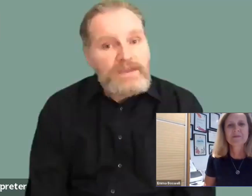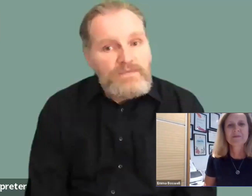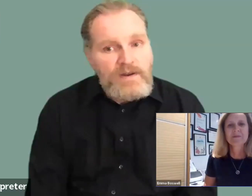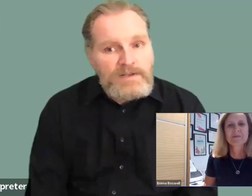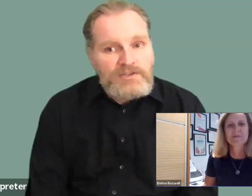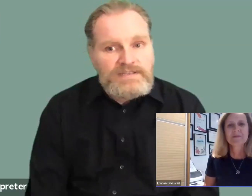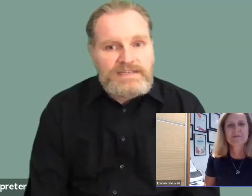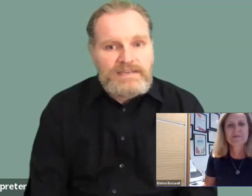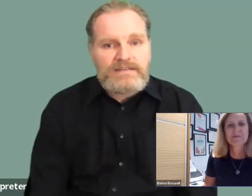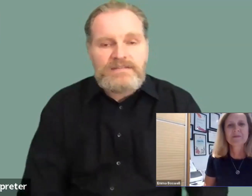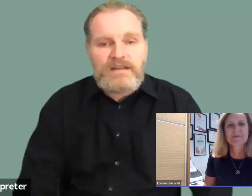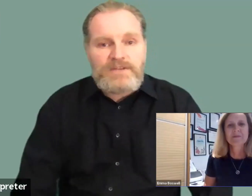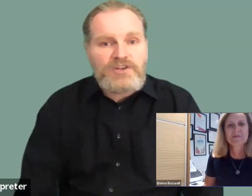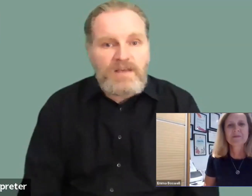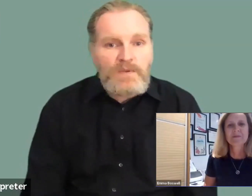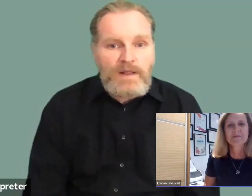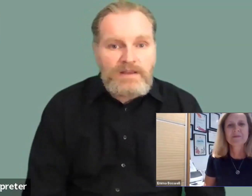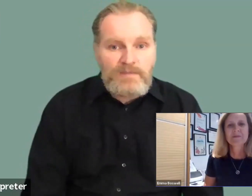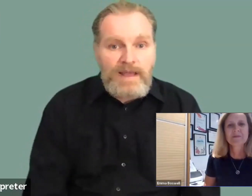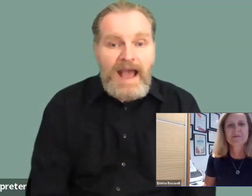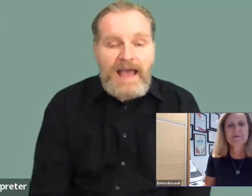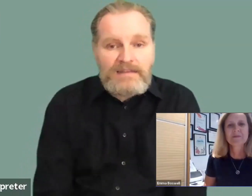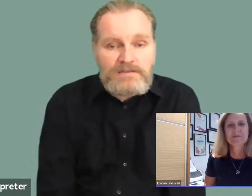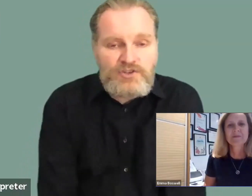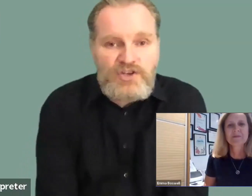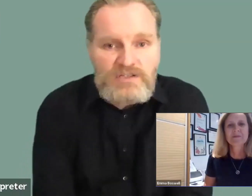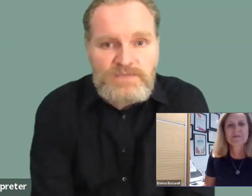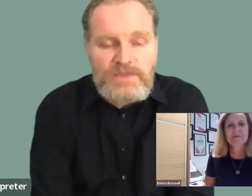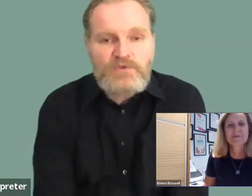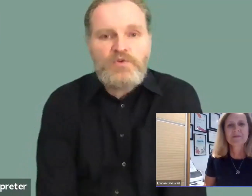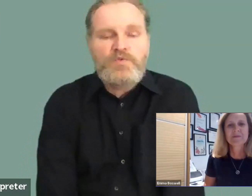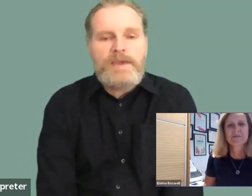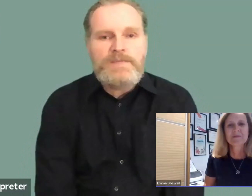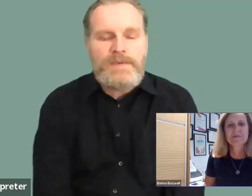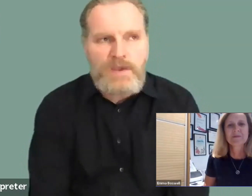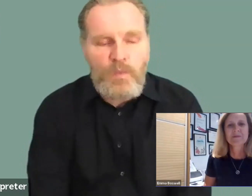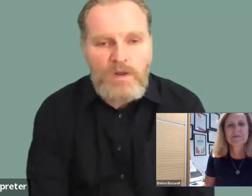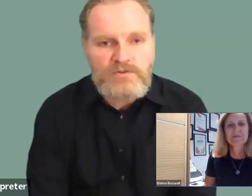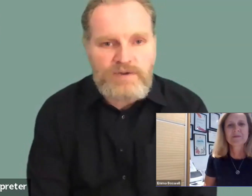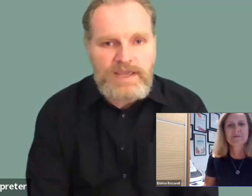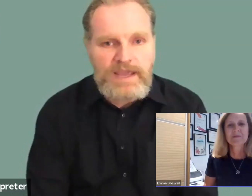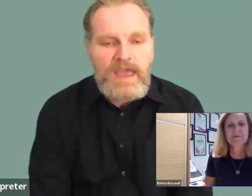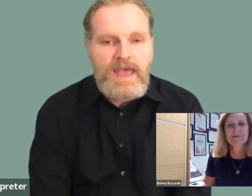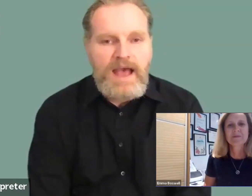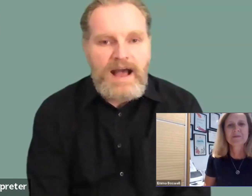Thank you very much indeed. That's such a lovely welcome. And just for those who may be wondering: